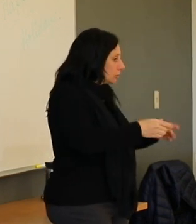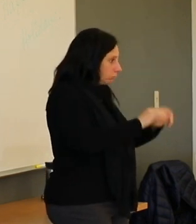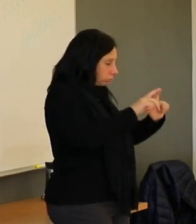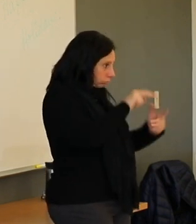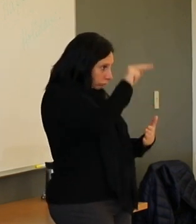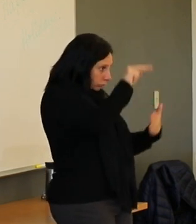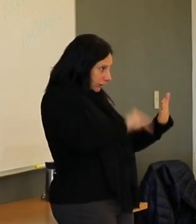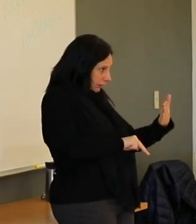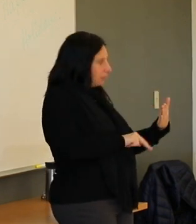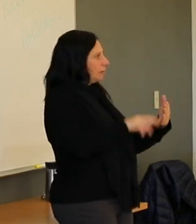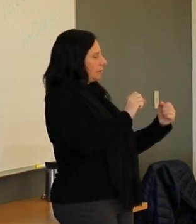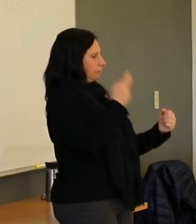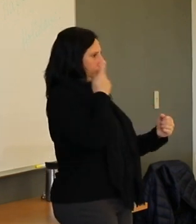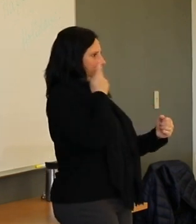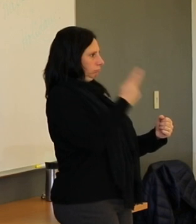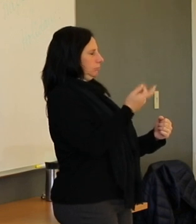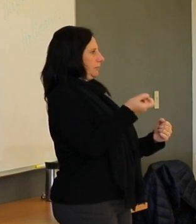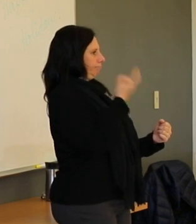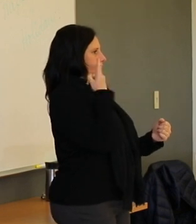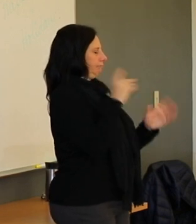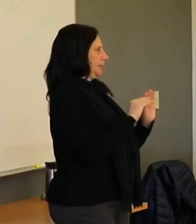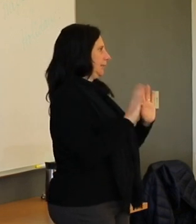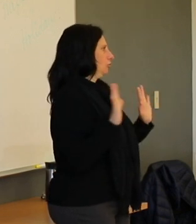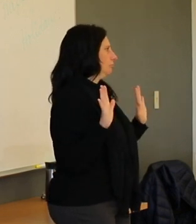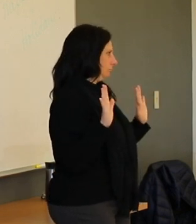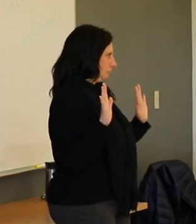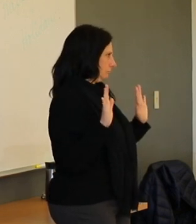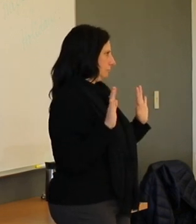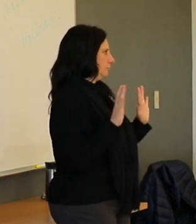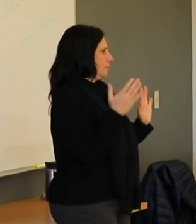exactly what it is that you're doing and when you're doing it right.